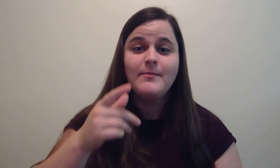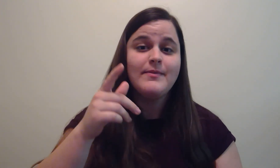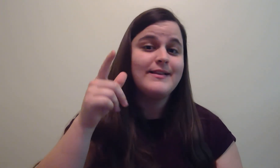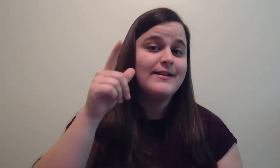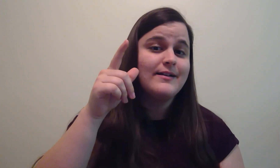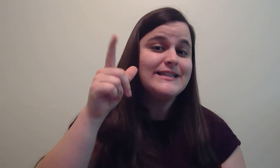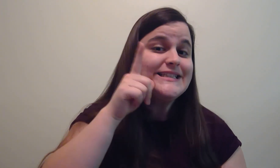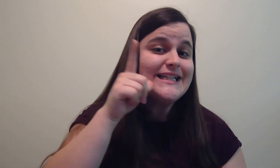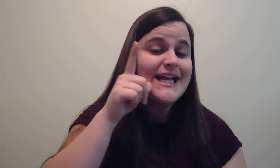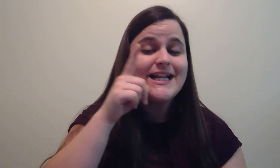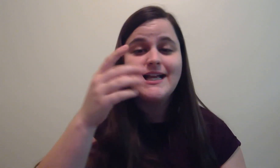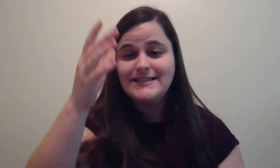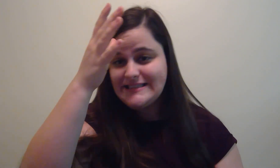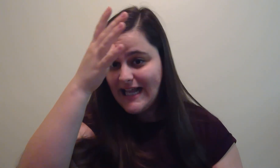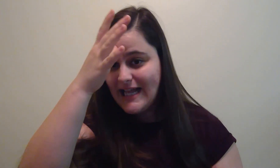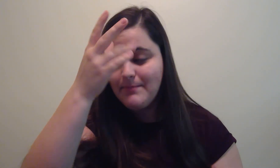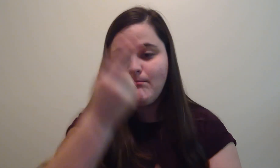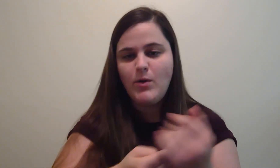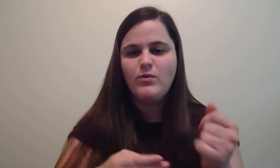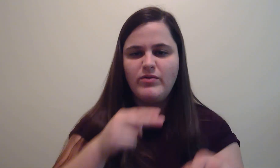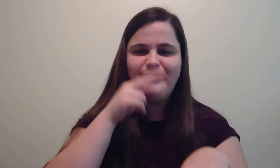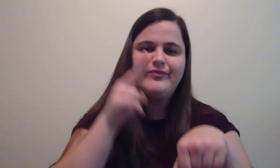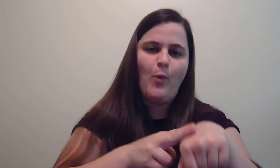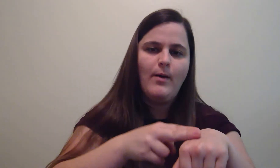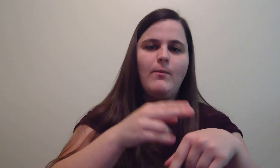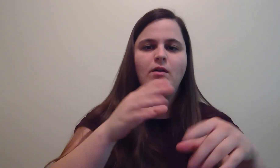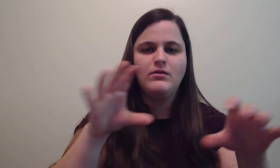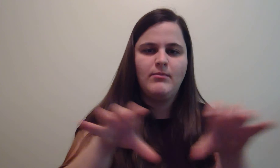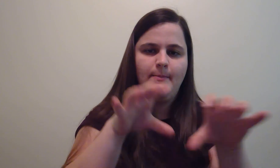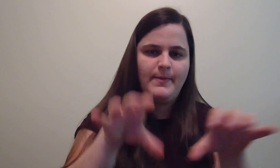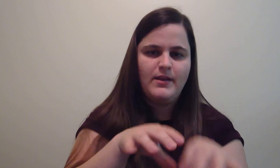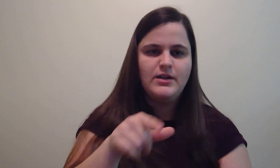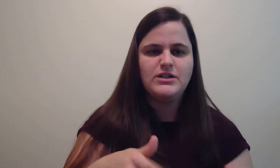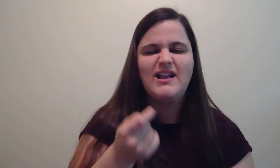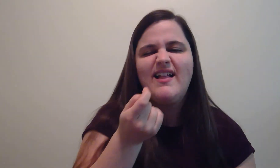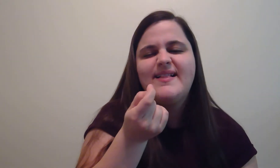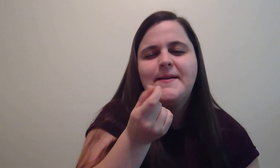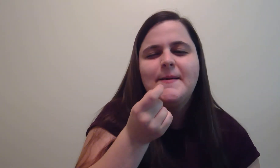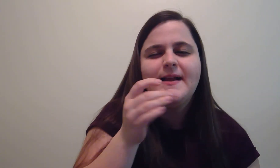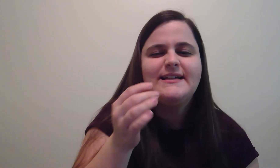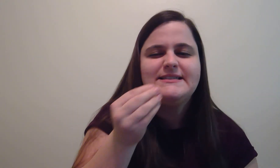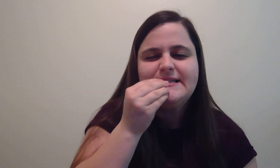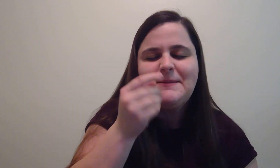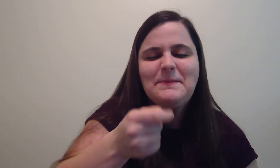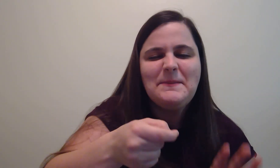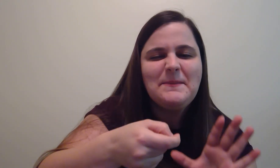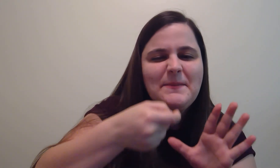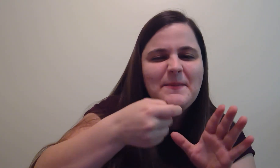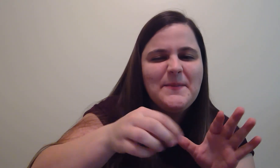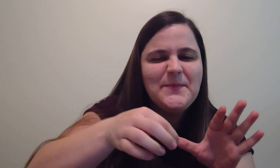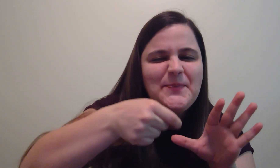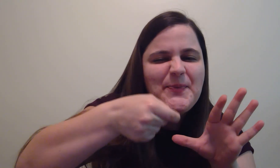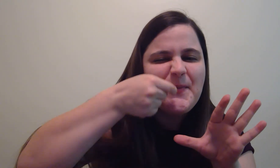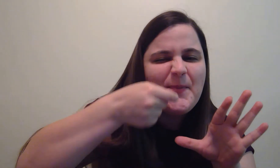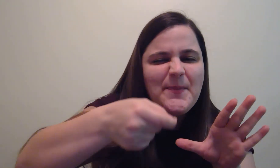My sister and dad were all business as usual, though. Lynetta ate about two raisins out of her carrot salad,